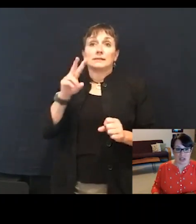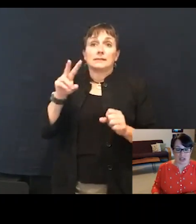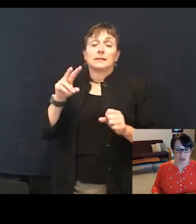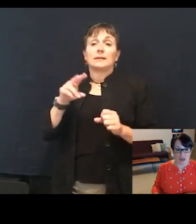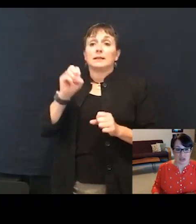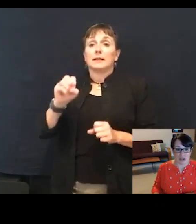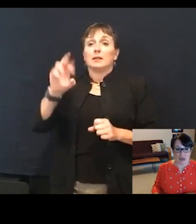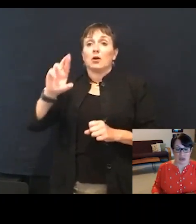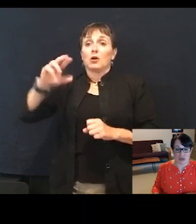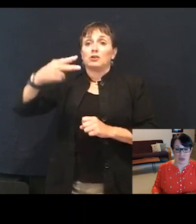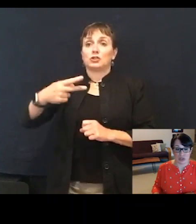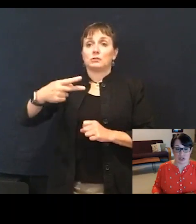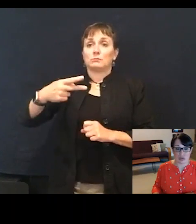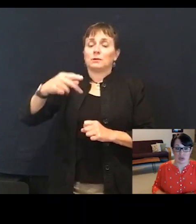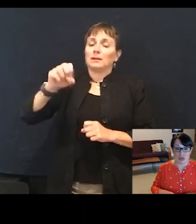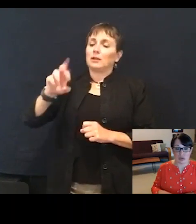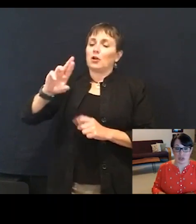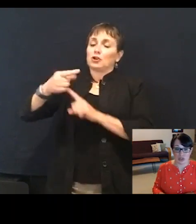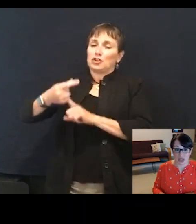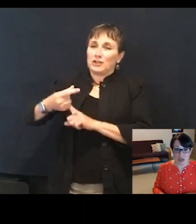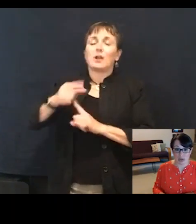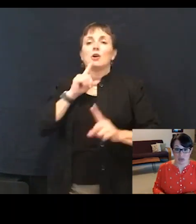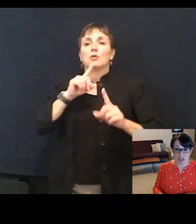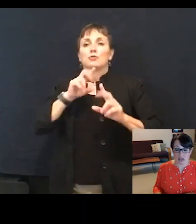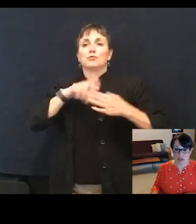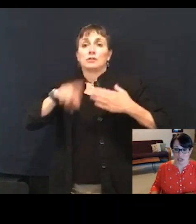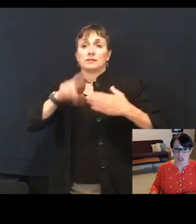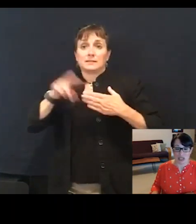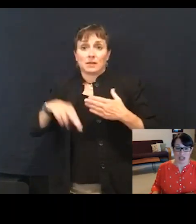that we saw were associated with the original hybrid vectors,